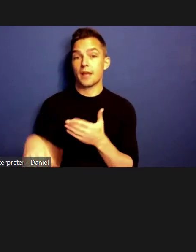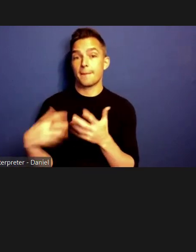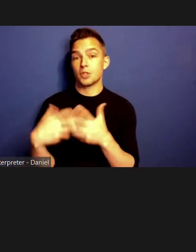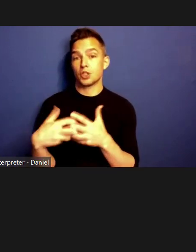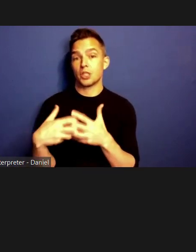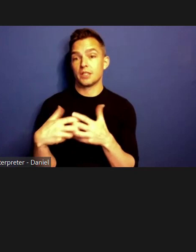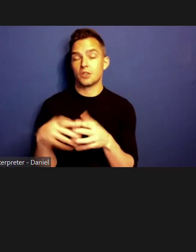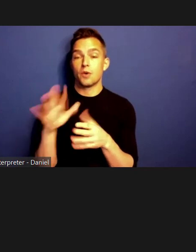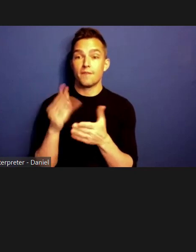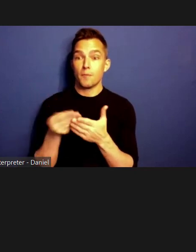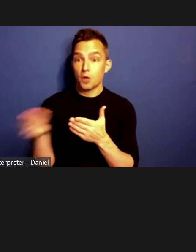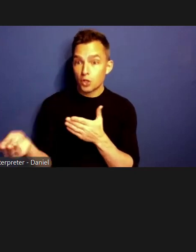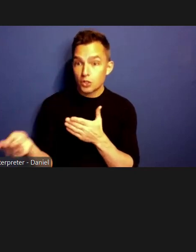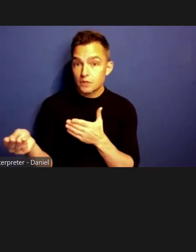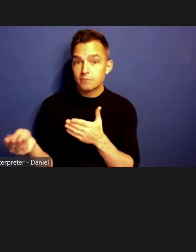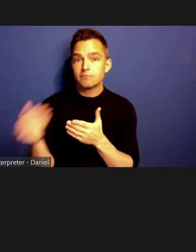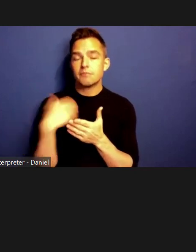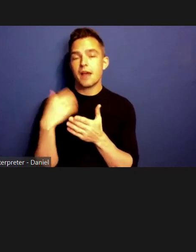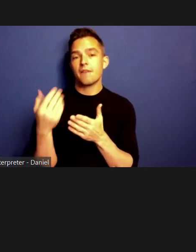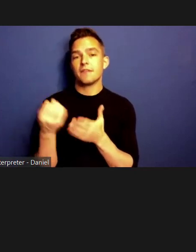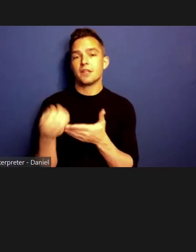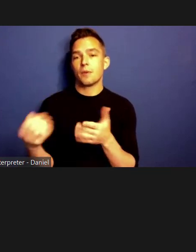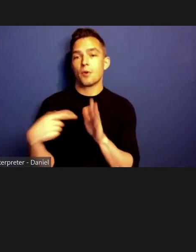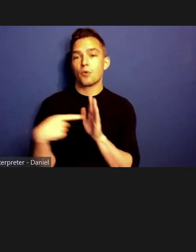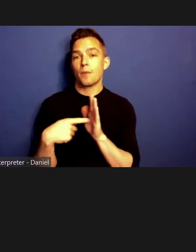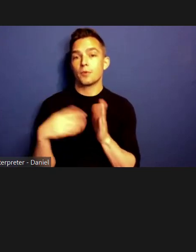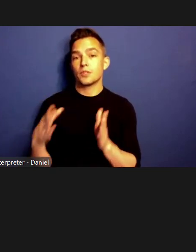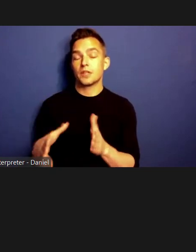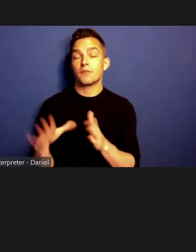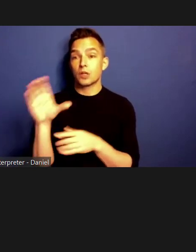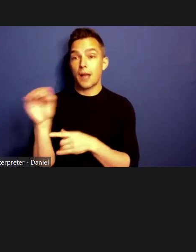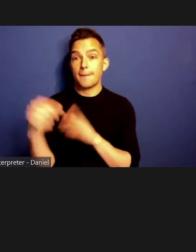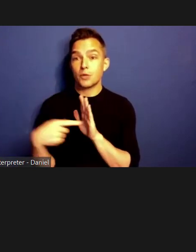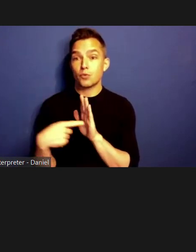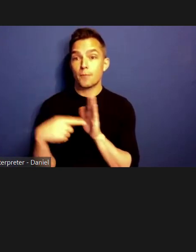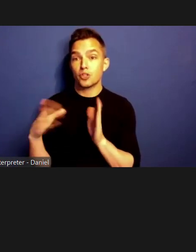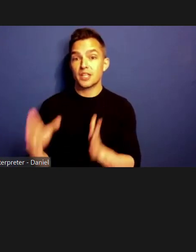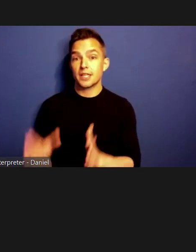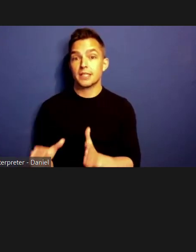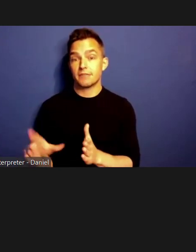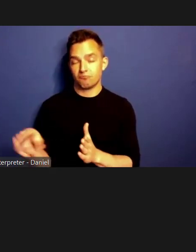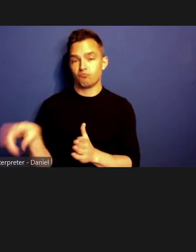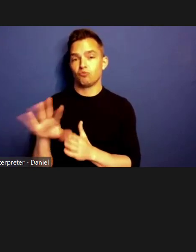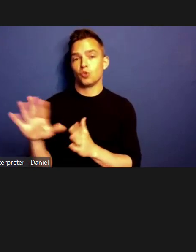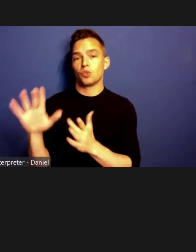you purchased it and have an equipment representative or company representative, you will contact them and they should be able to